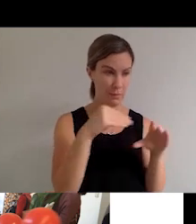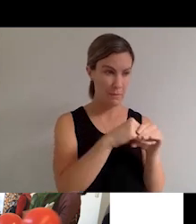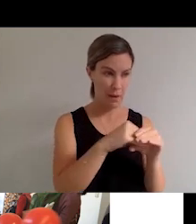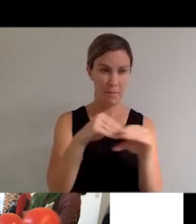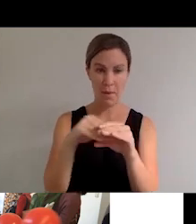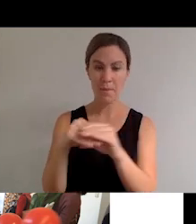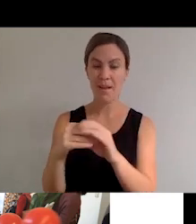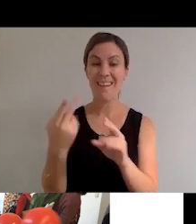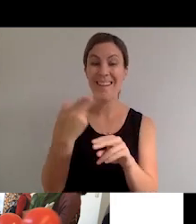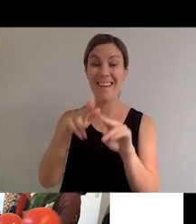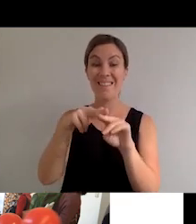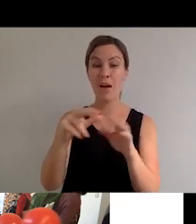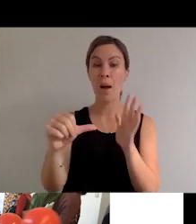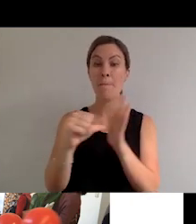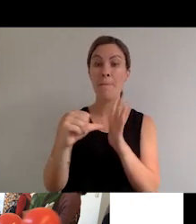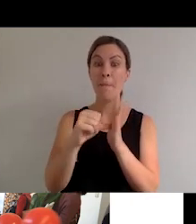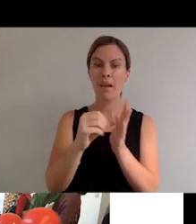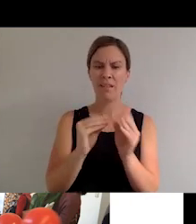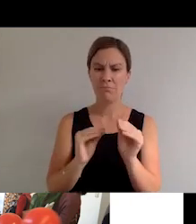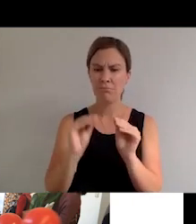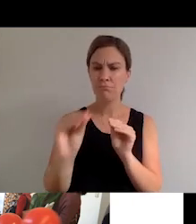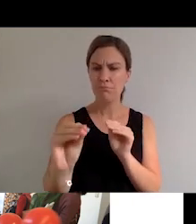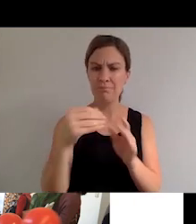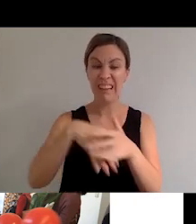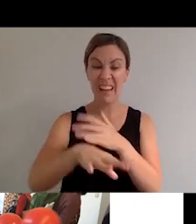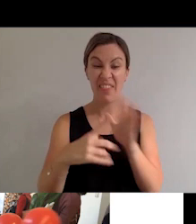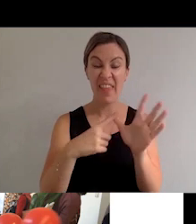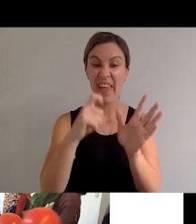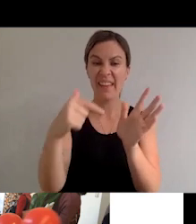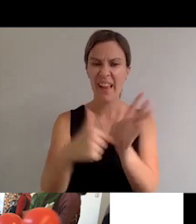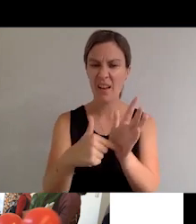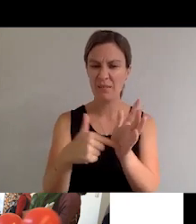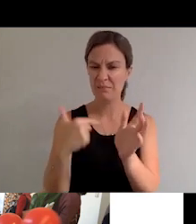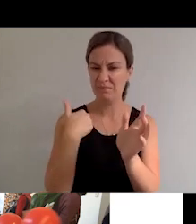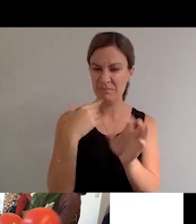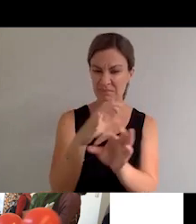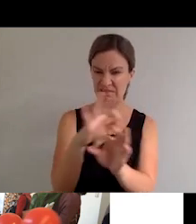very fact I didn't understand the accounts sort of requirement, what